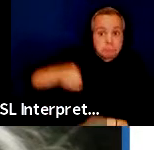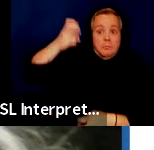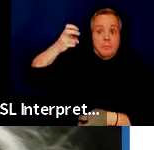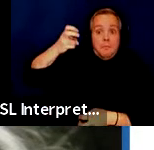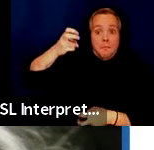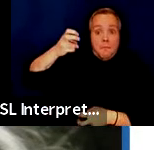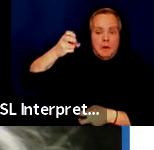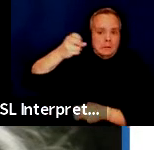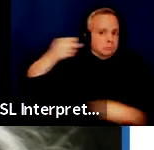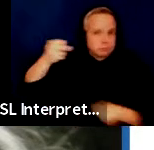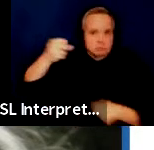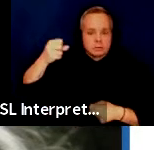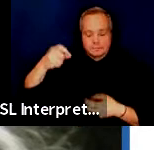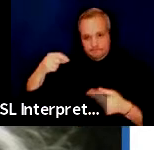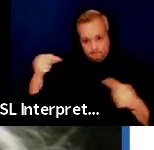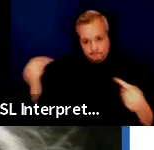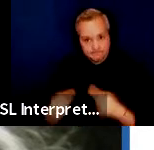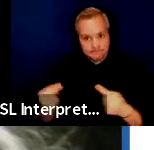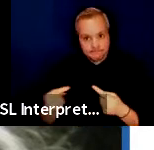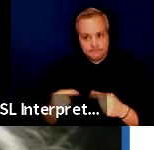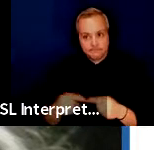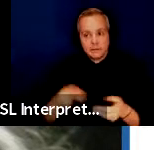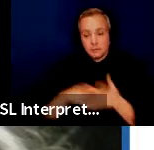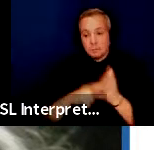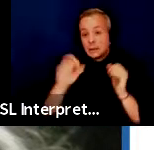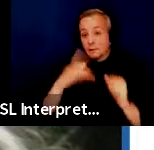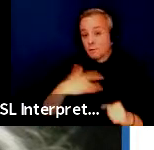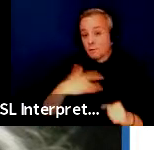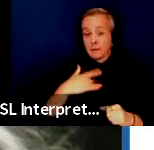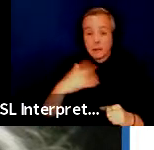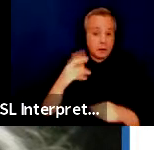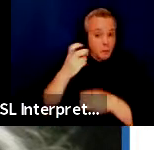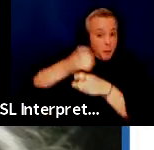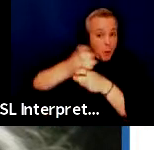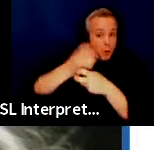SO IF YOU CAN REACH AND FEEL THE BONES ON THE BACK OF YOUR NECK,